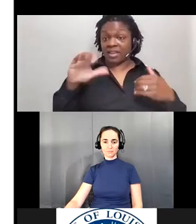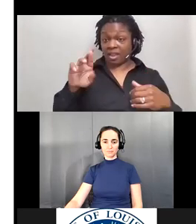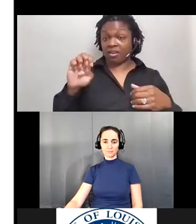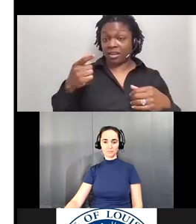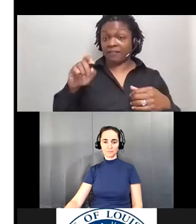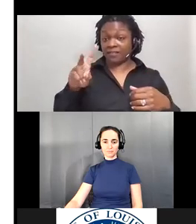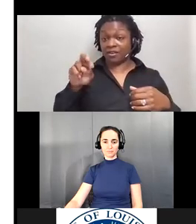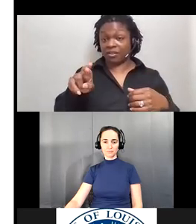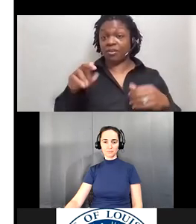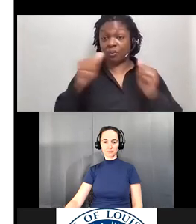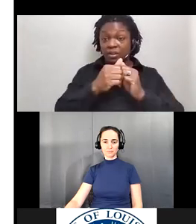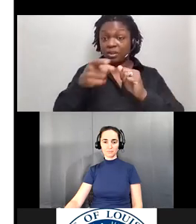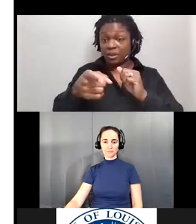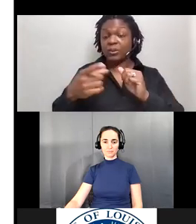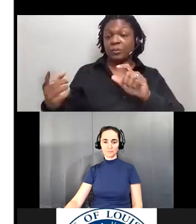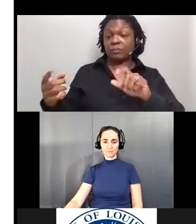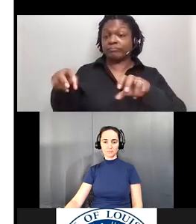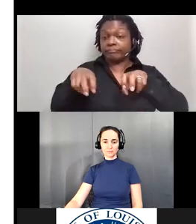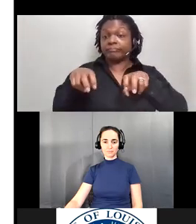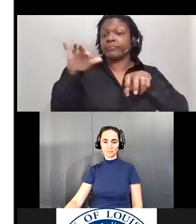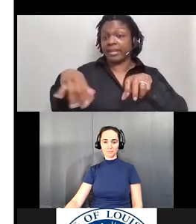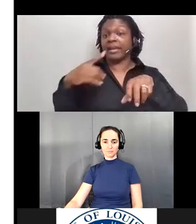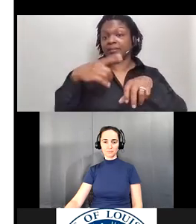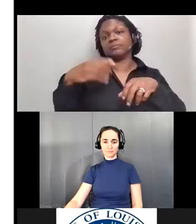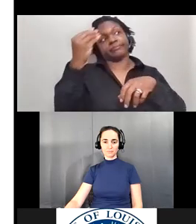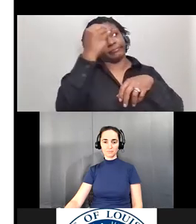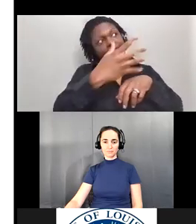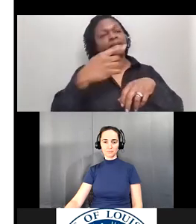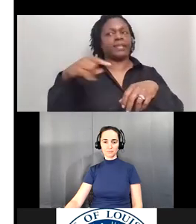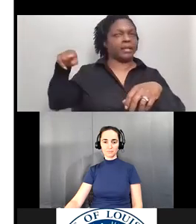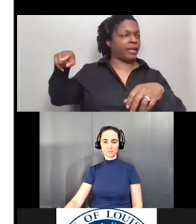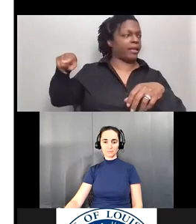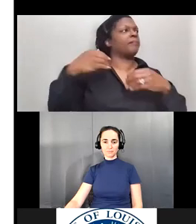to interact with the law enforcement officer, as well. And just let them know where all